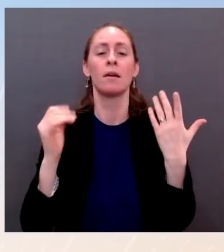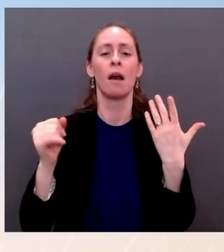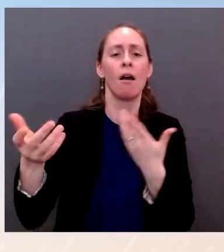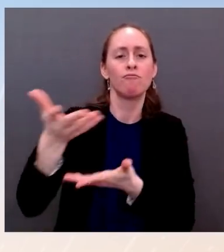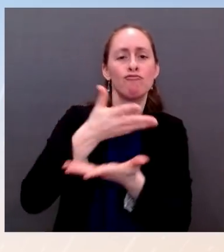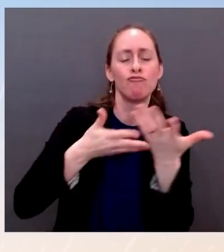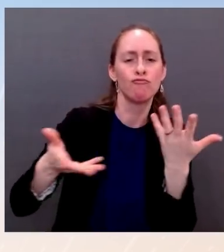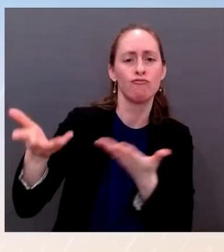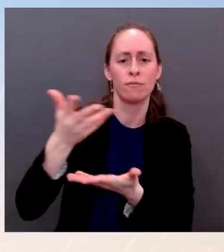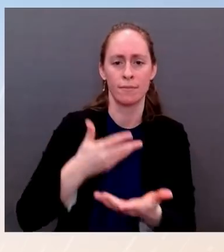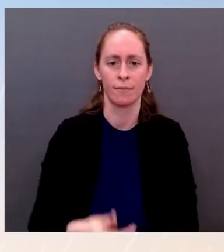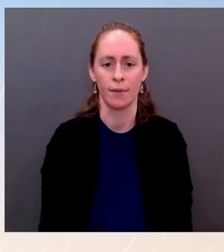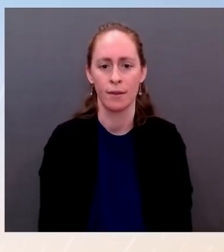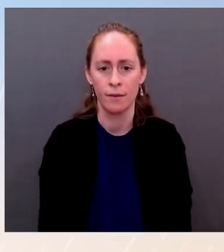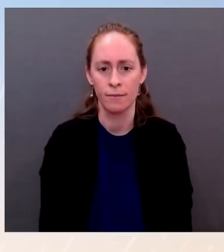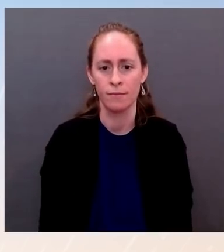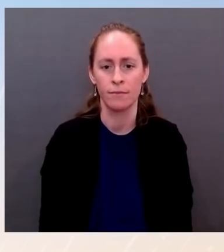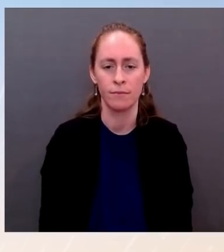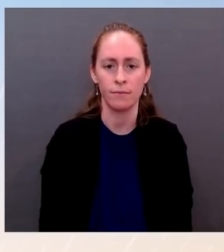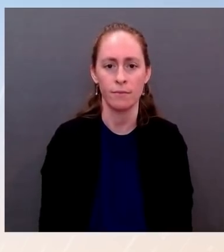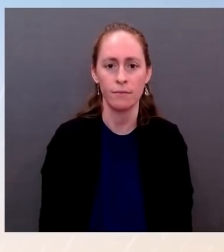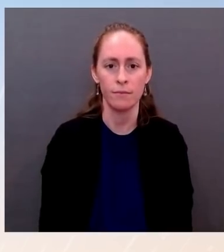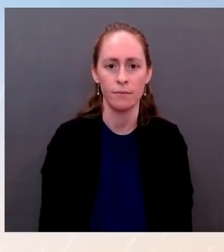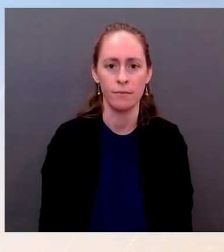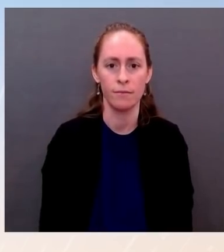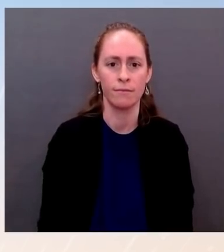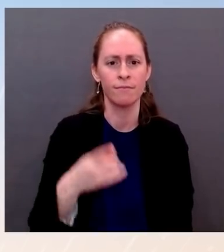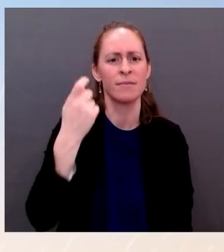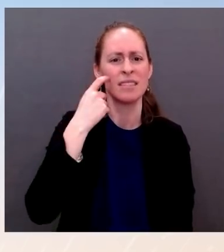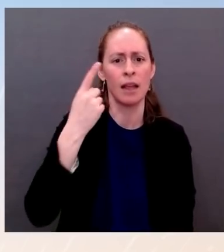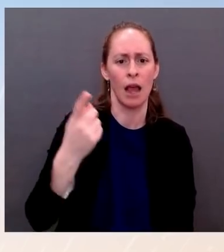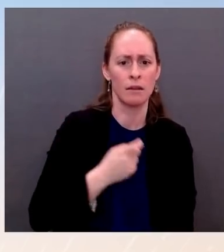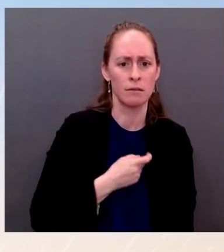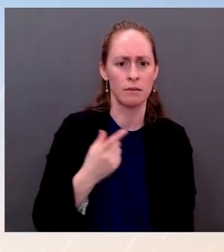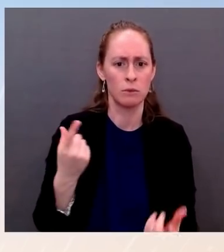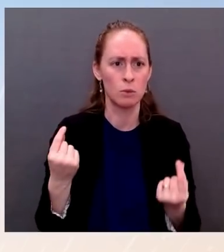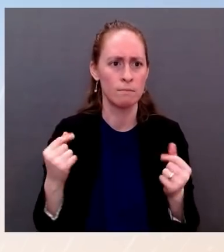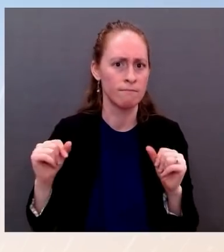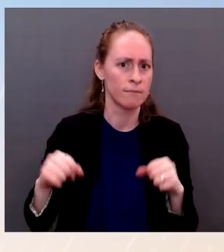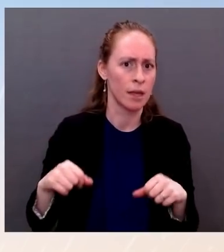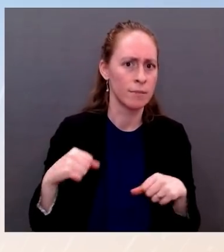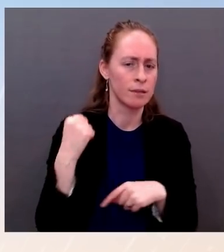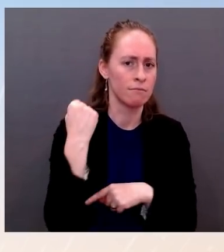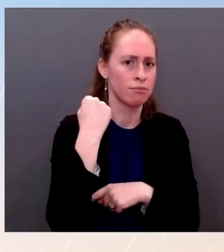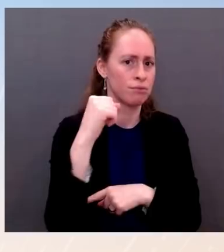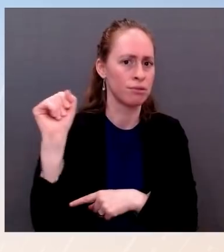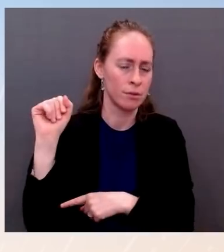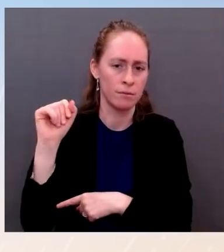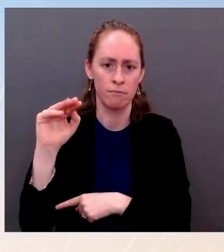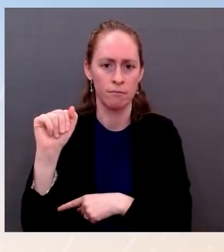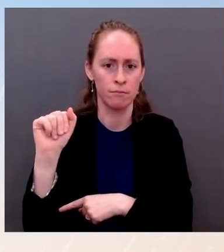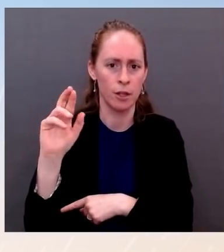the Department of Homeland Security, obviously, put out a statement on this the other night. They're aware of these reports. They're taking all necessary steps